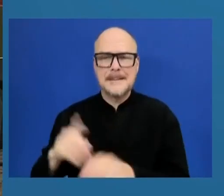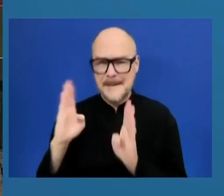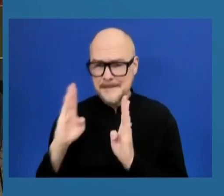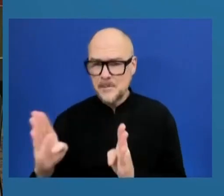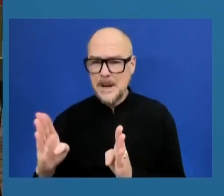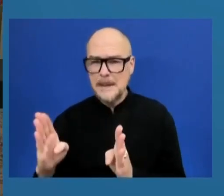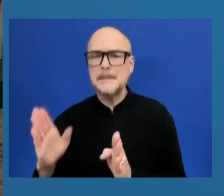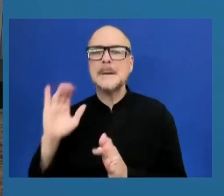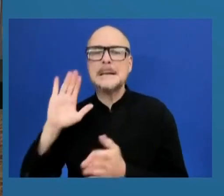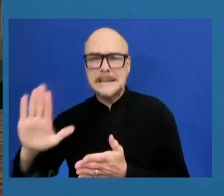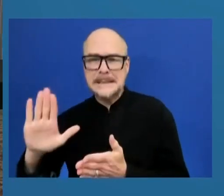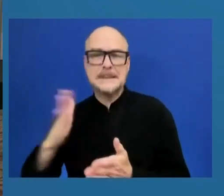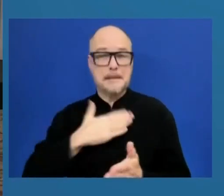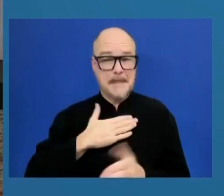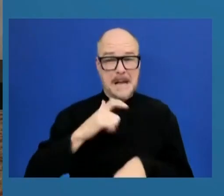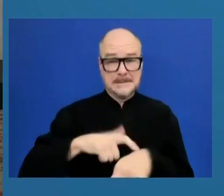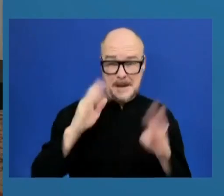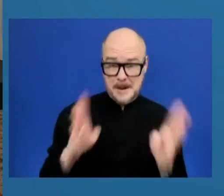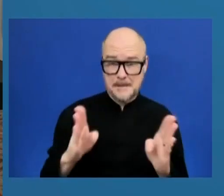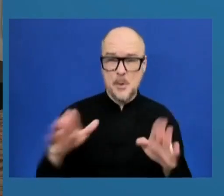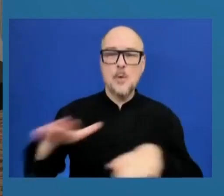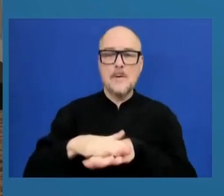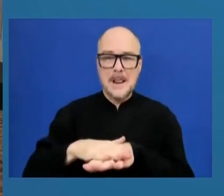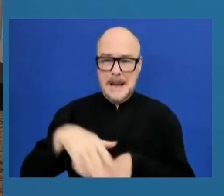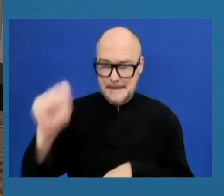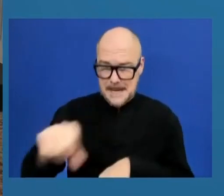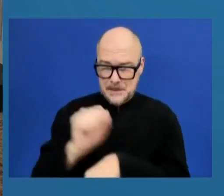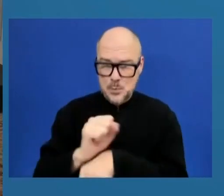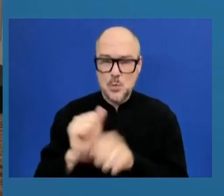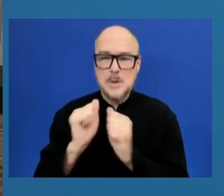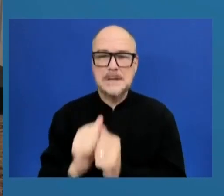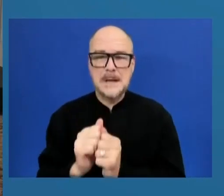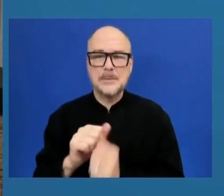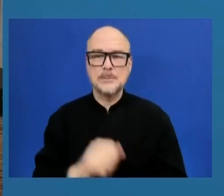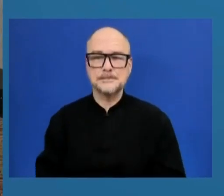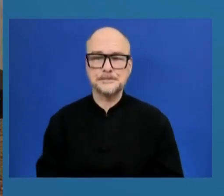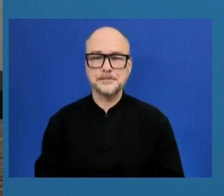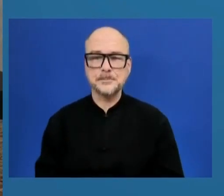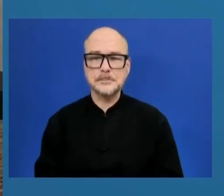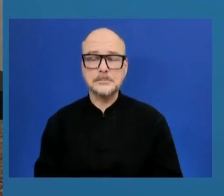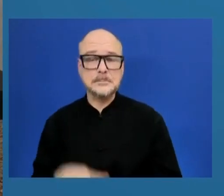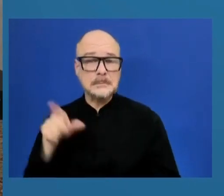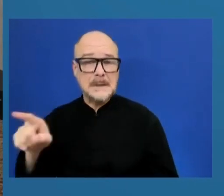We overlap. We work together on this. I stay the mayor and run as an independent. You know what? I,